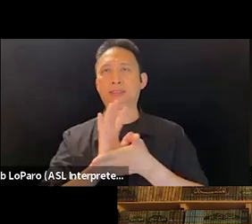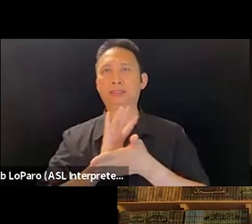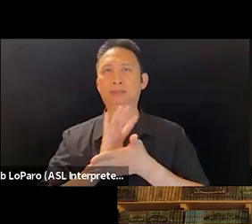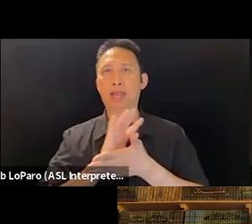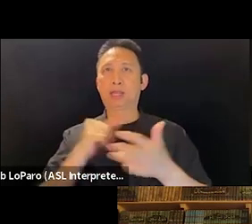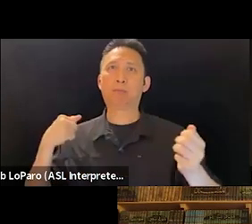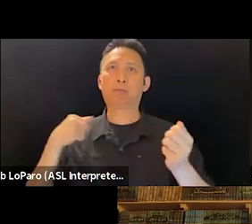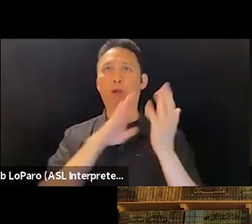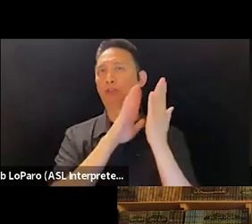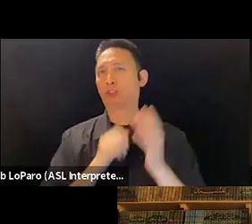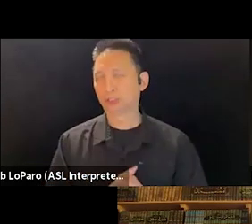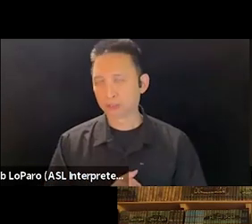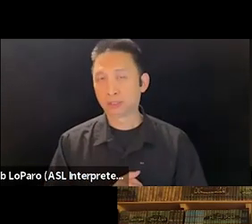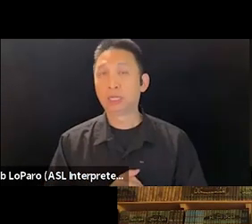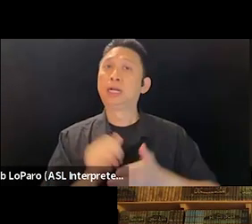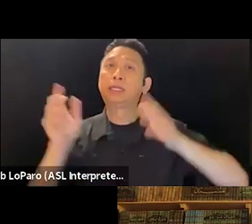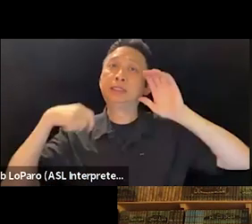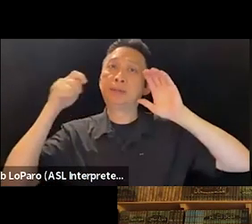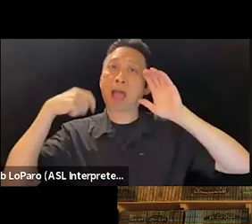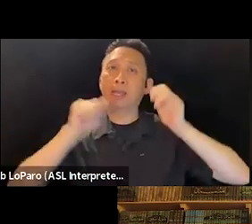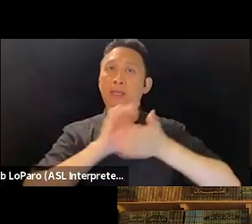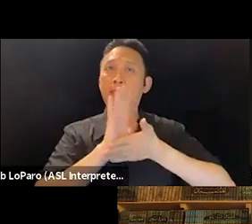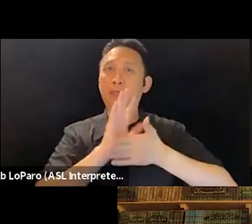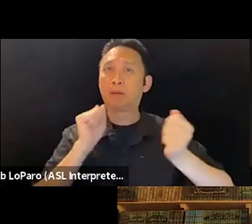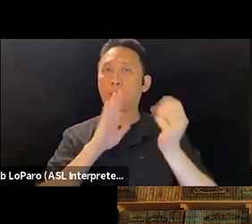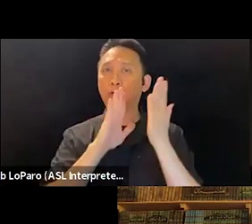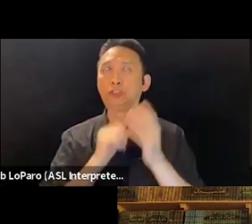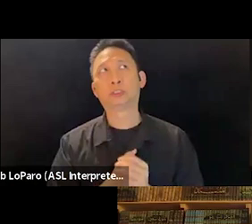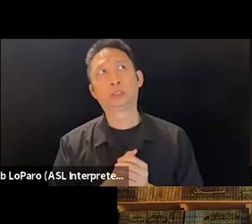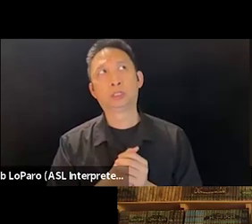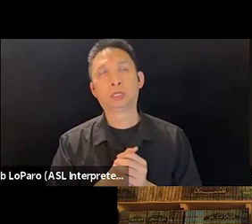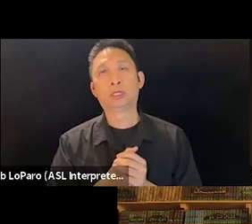Cinematic approach here, because we are 28 slot,